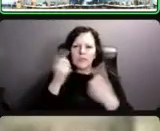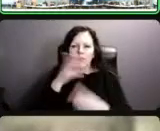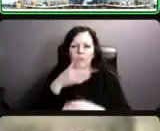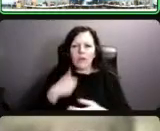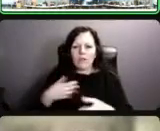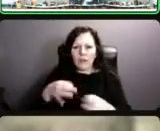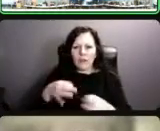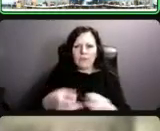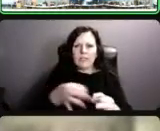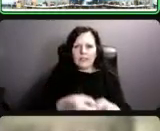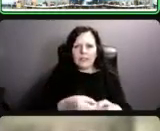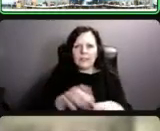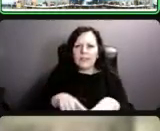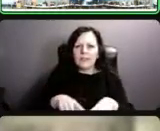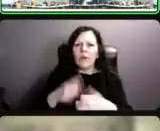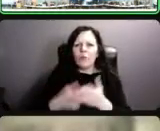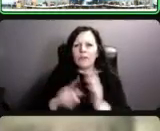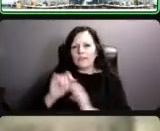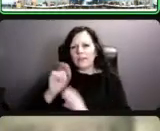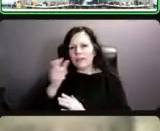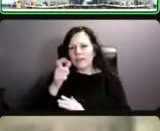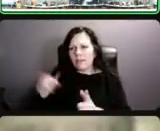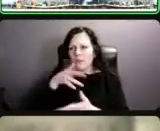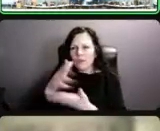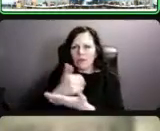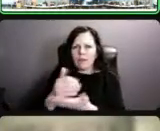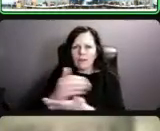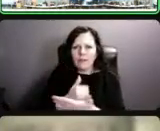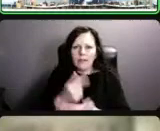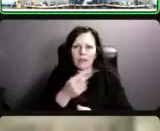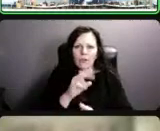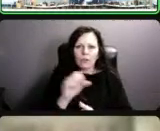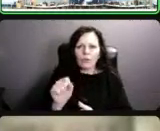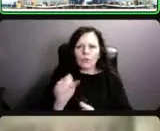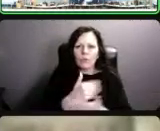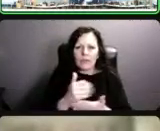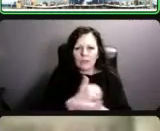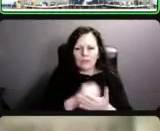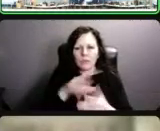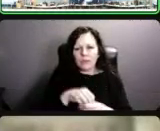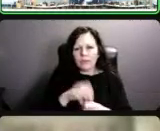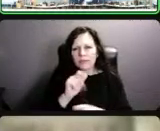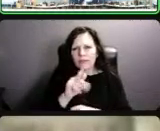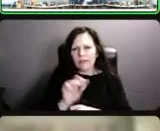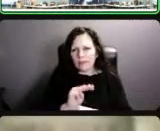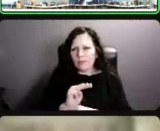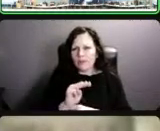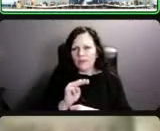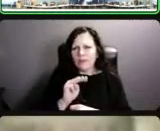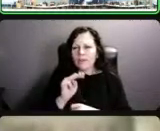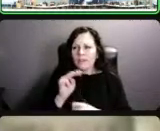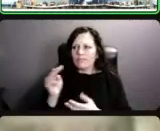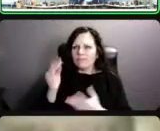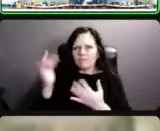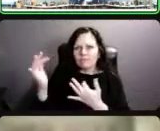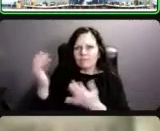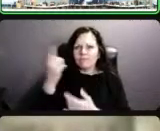QUARTER'S CLOSE SO WE'RE